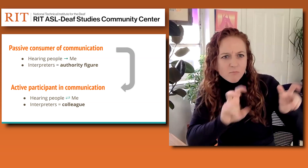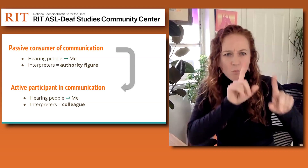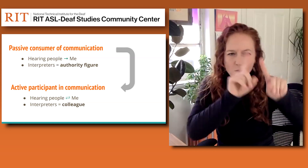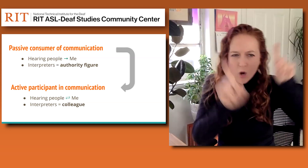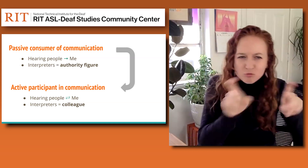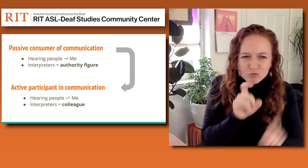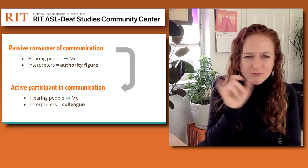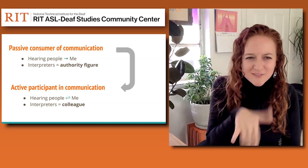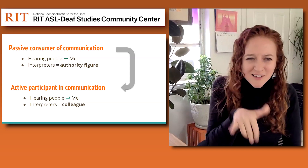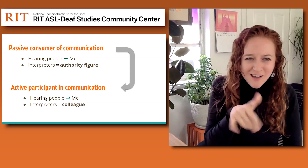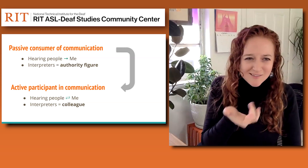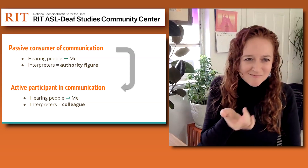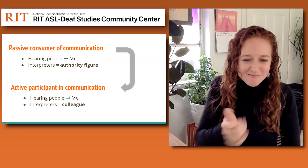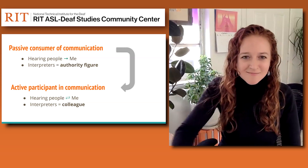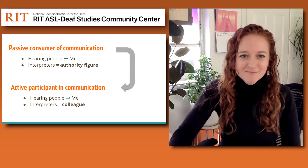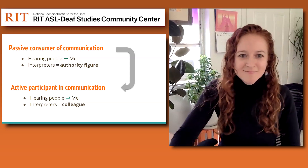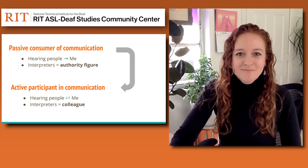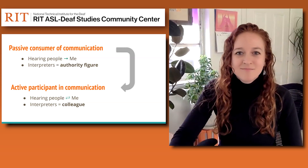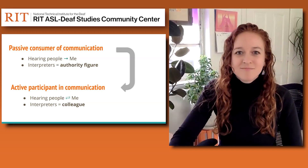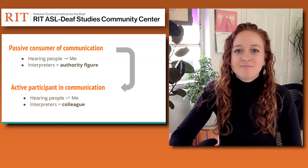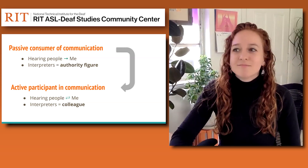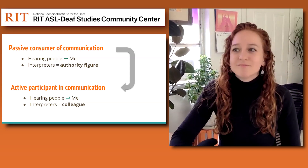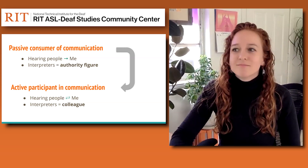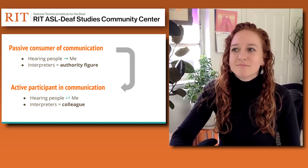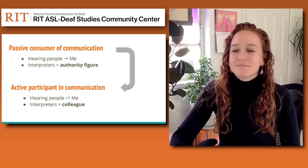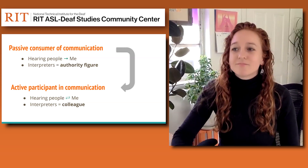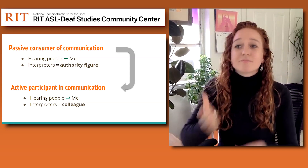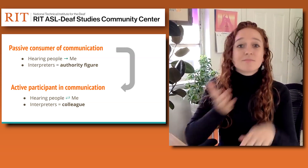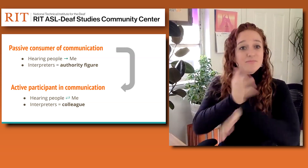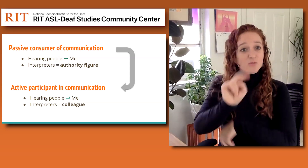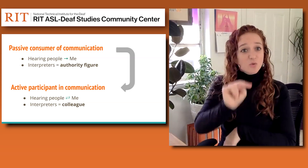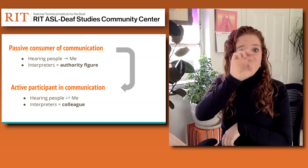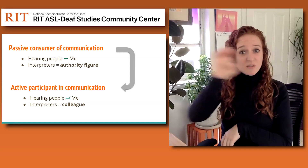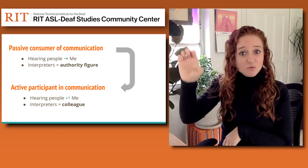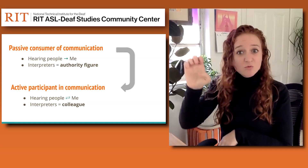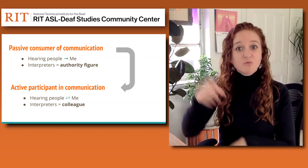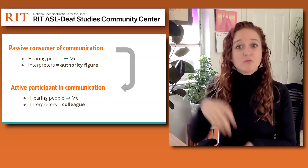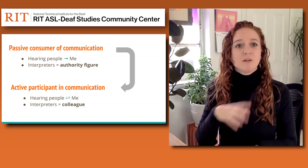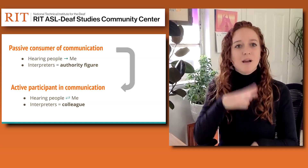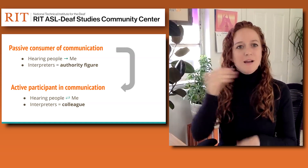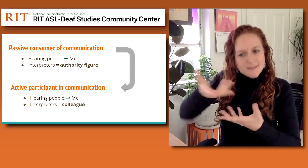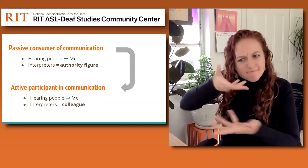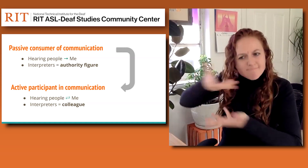and they knew what that ASL should look like. But that's not the case, I realized,